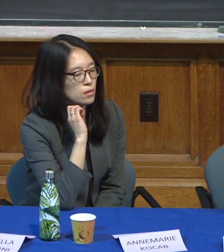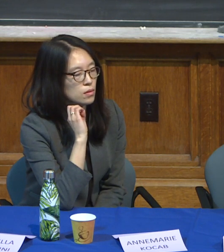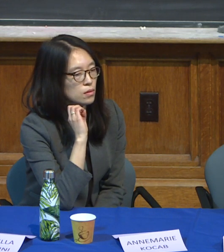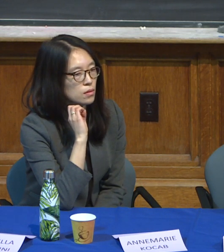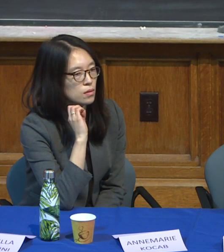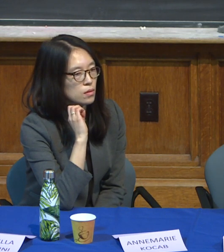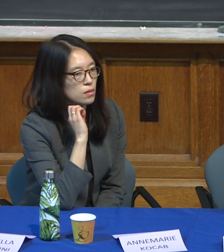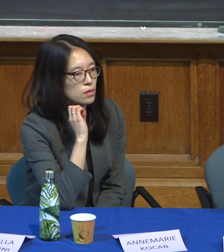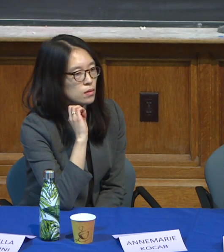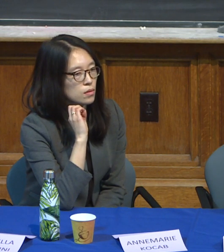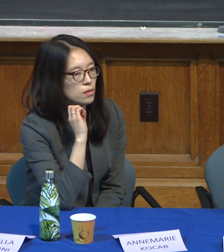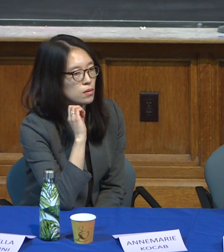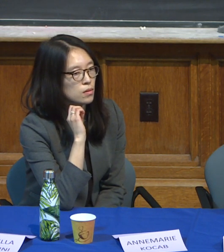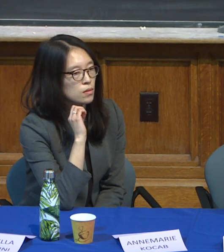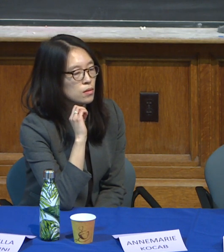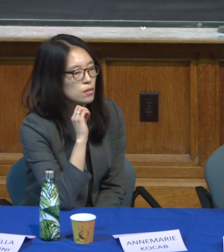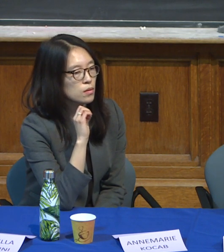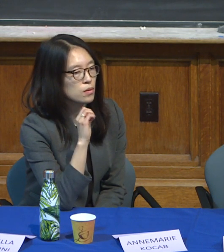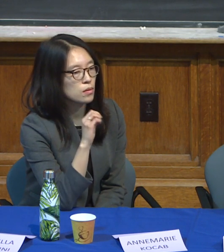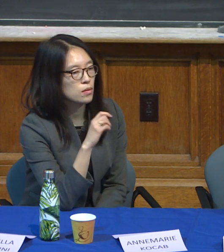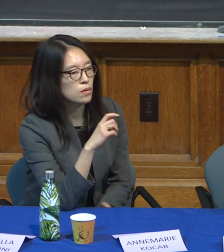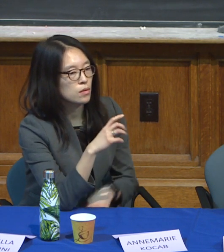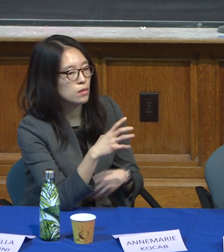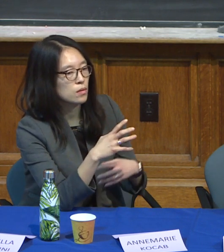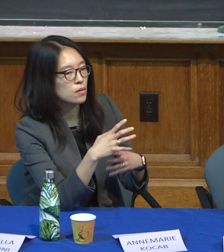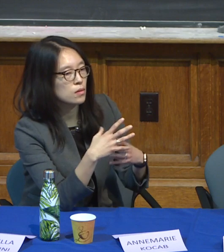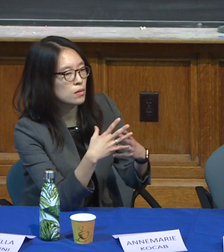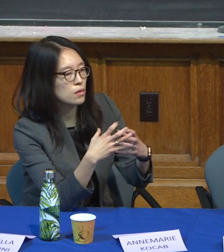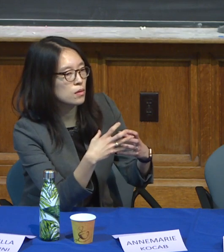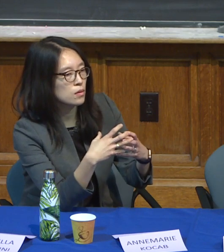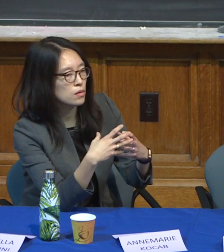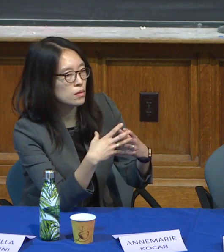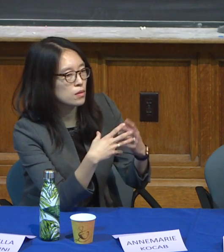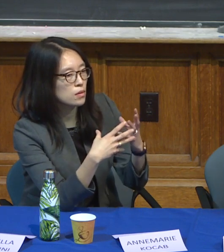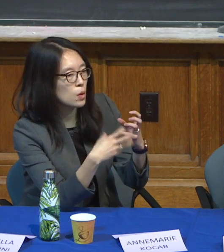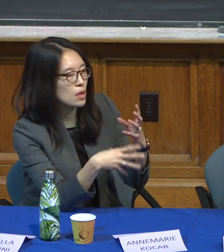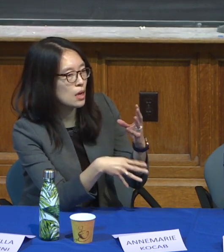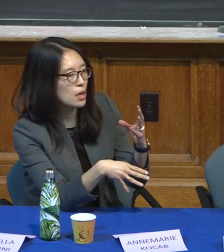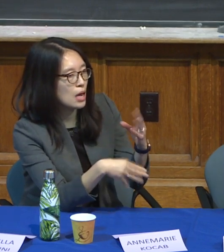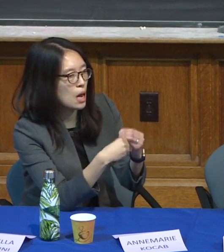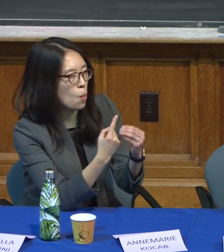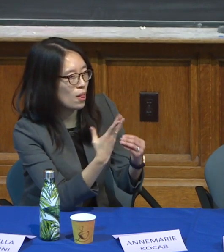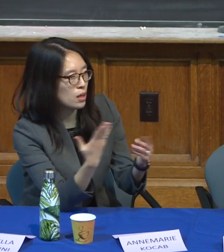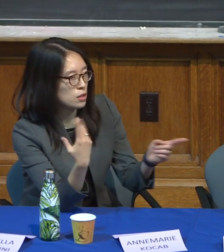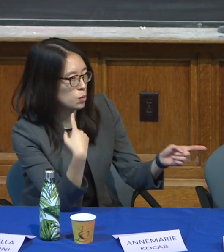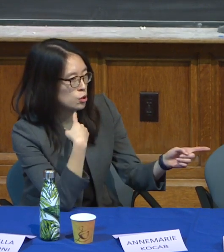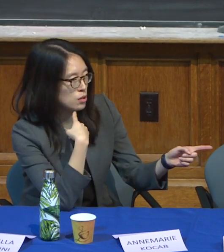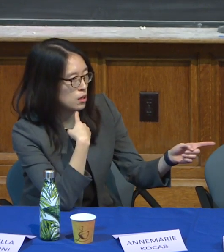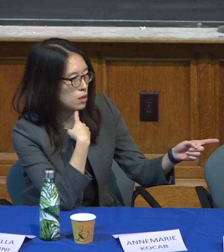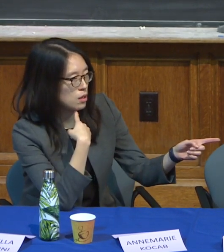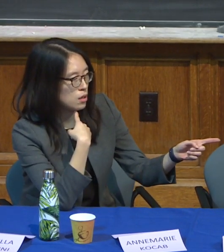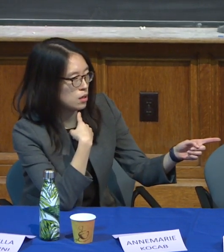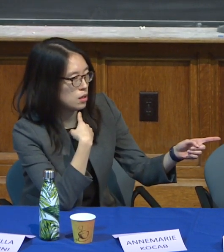in one language can be used to enhance the language learning process in literacy of a second language.